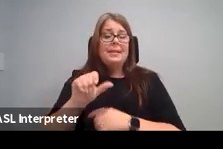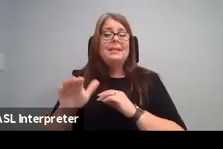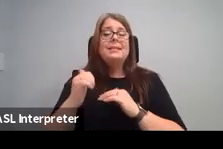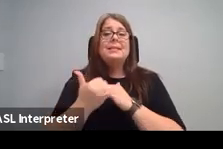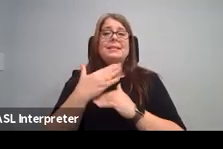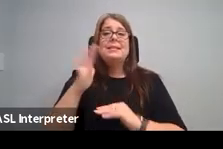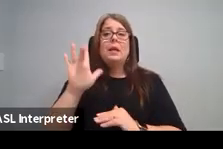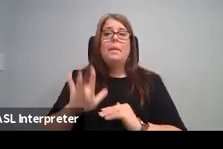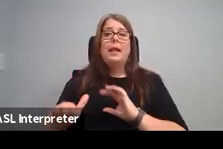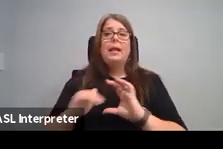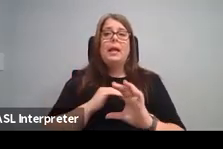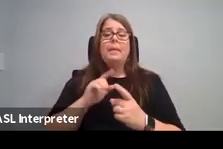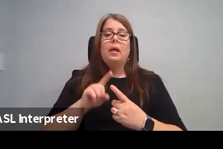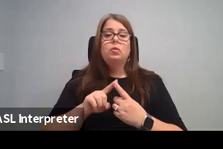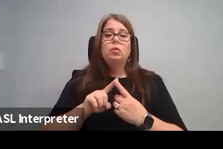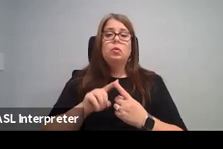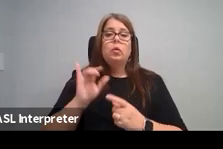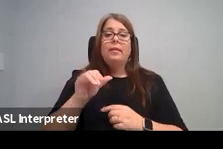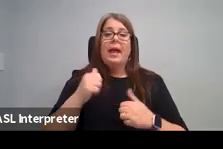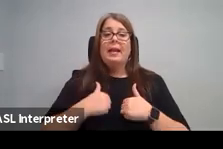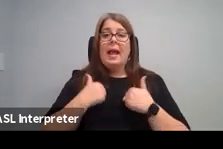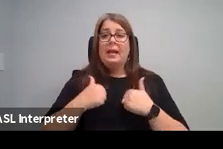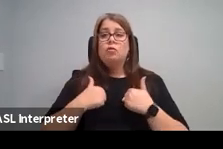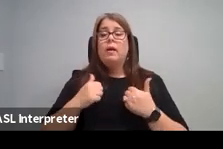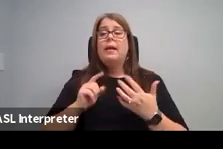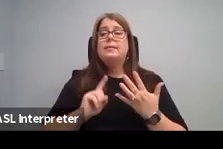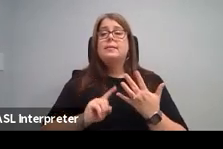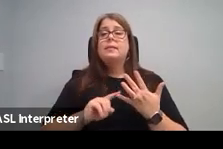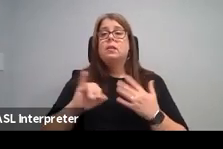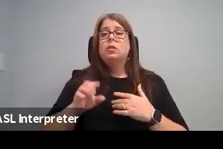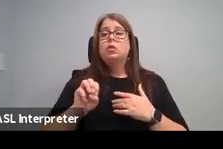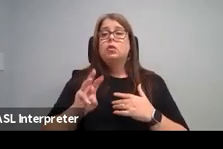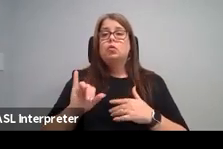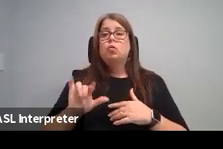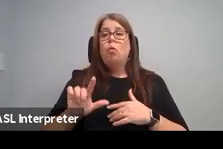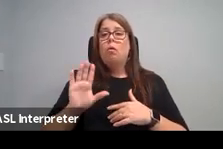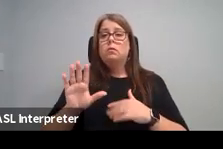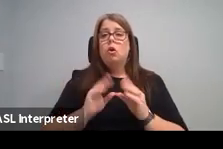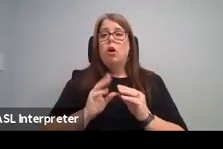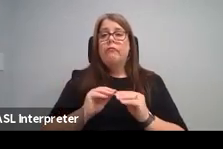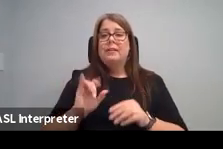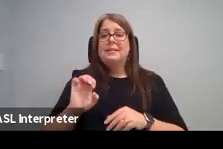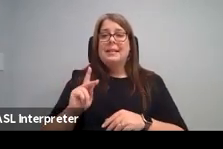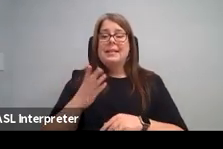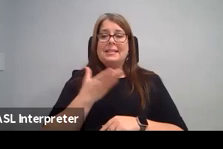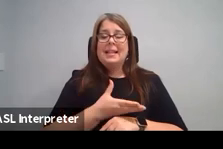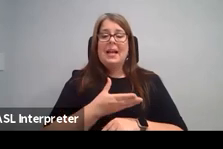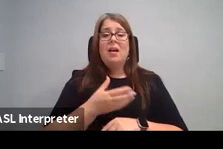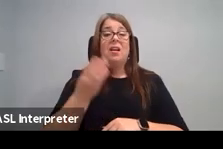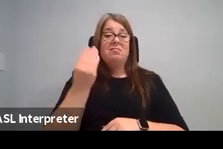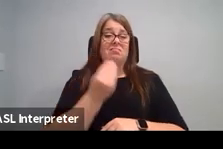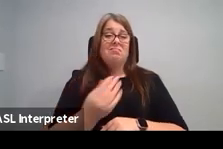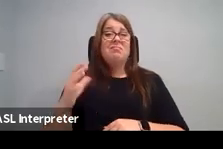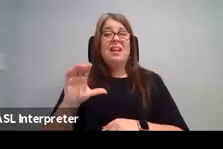Allison Frenzel : Jewels conference link is there and a CT has been an incredible partner for the state and they have some